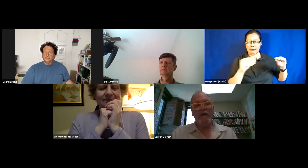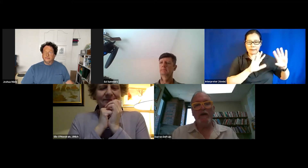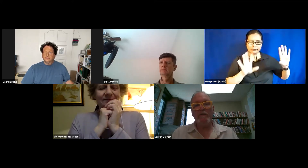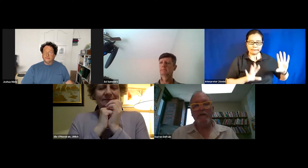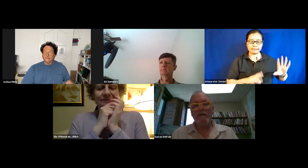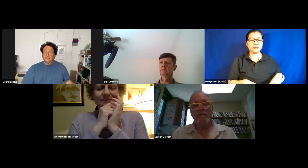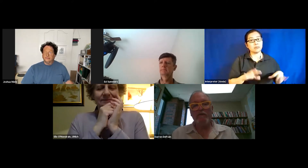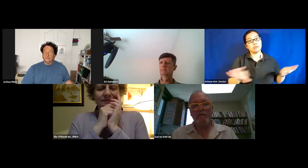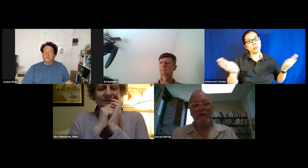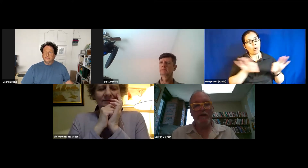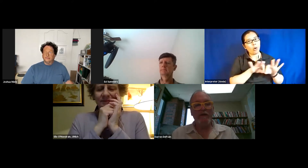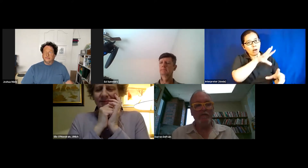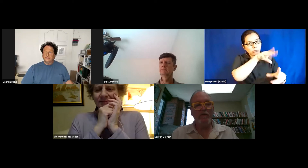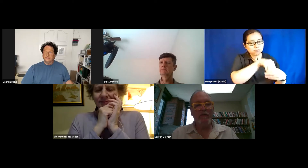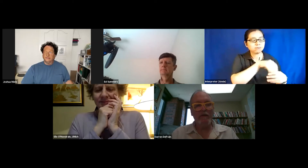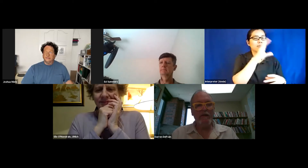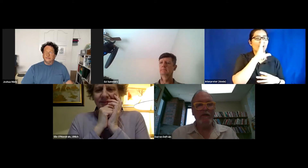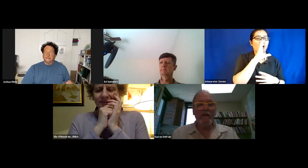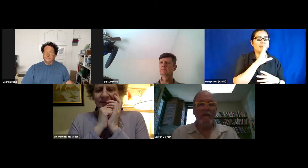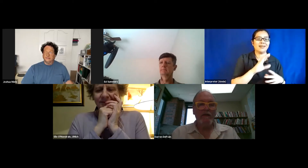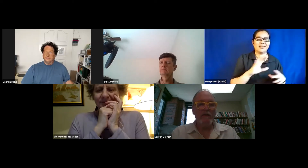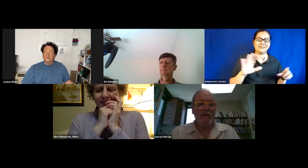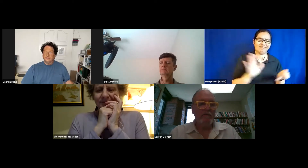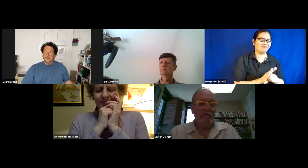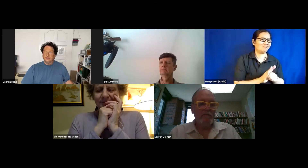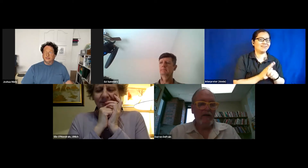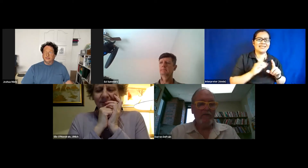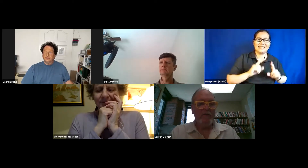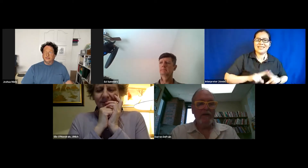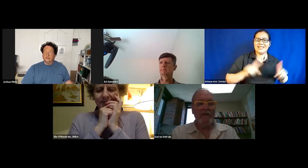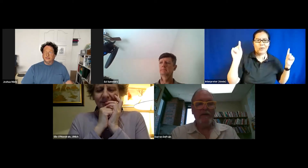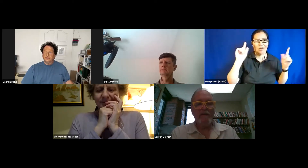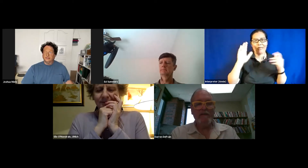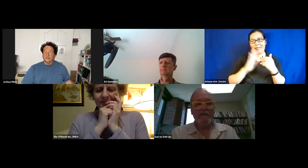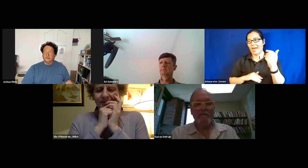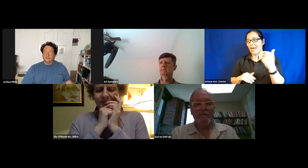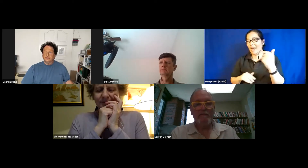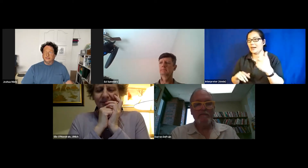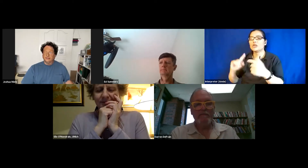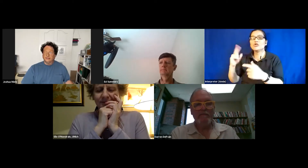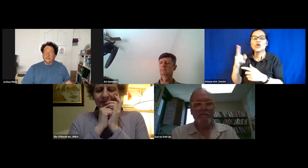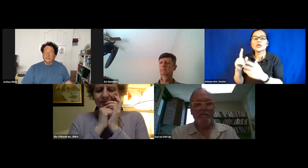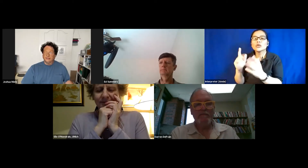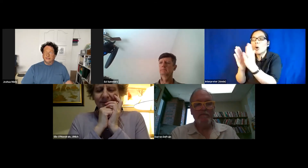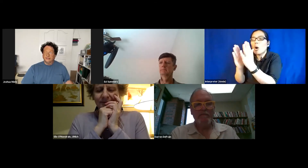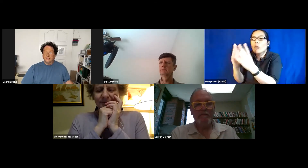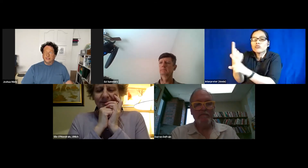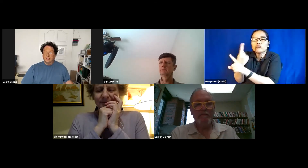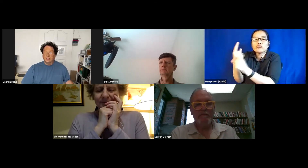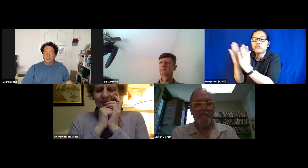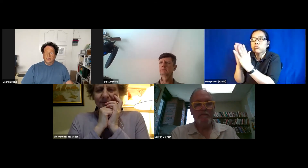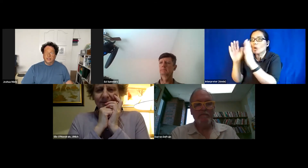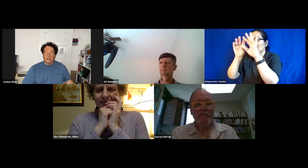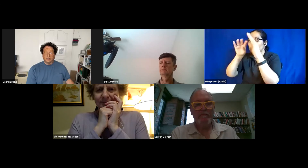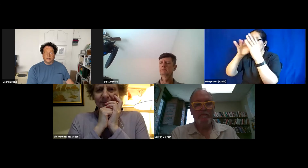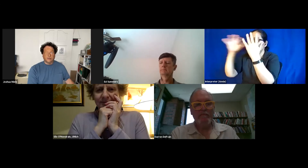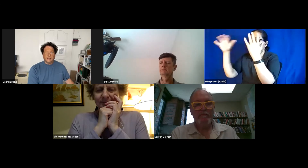comic fundamentally different than an alphabetic text. >>>: Great.